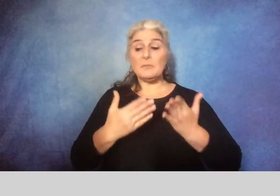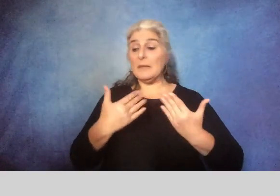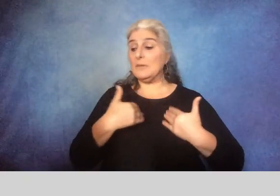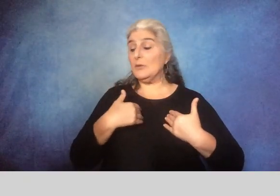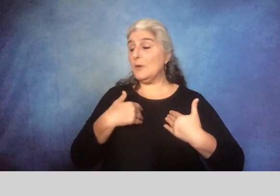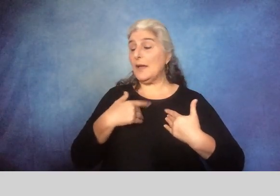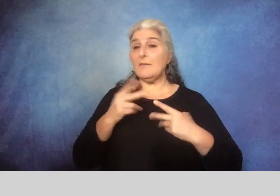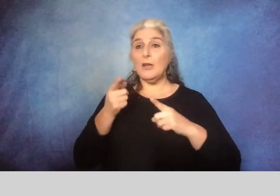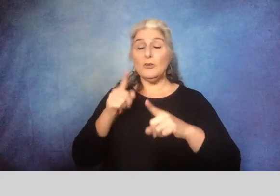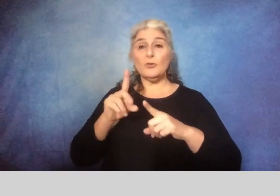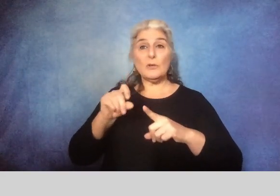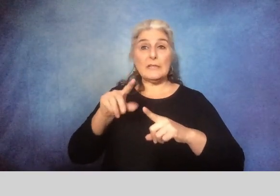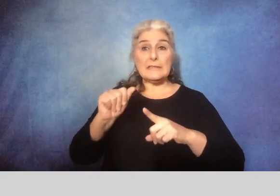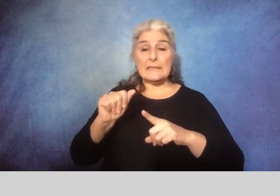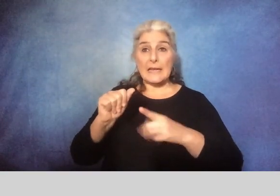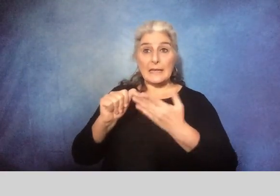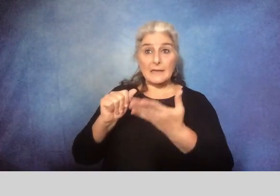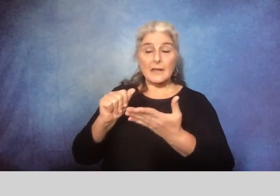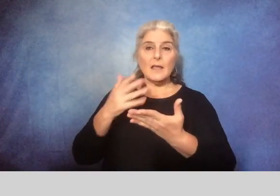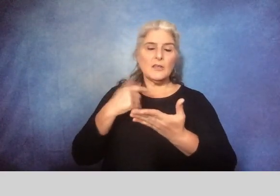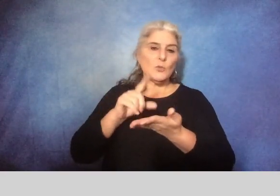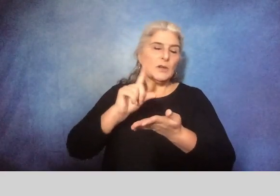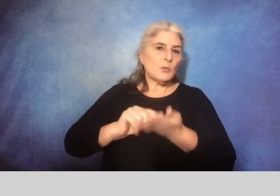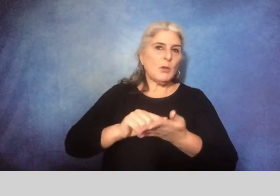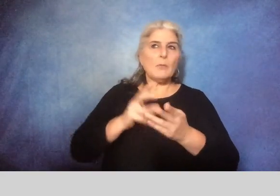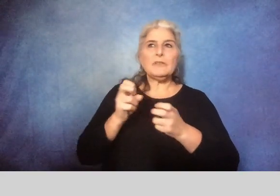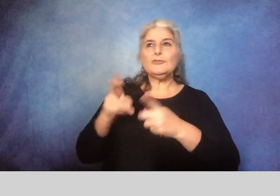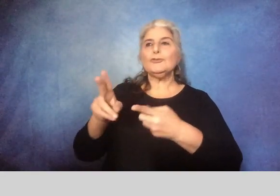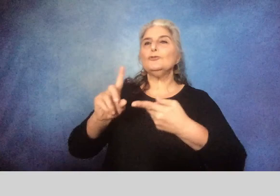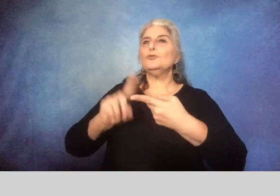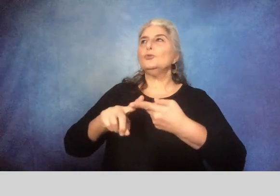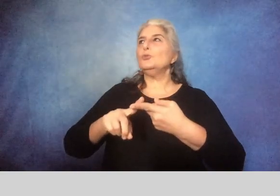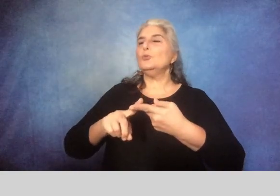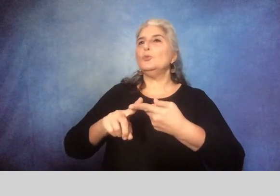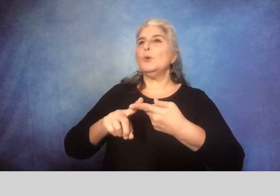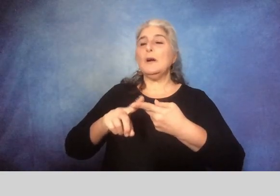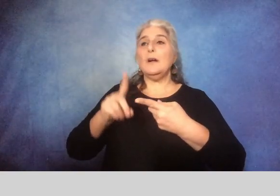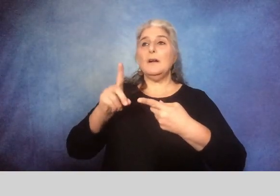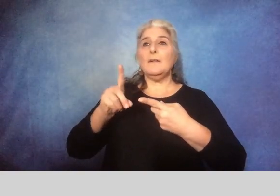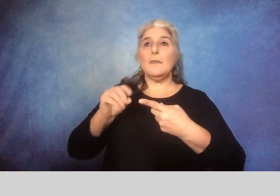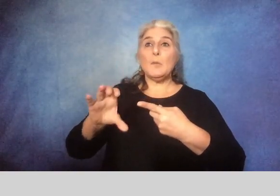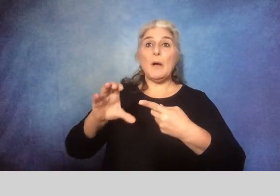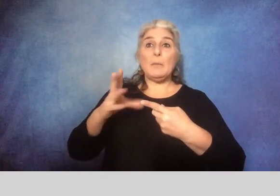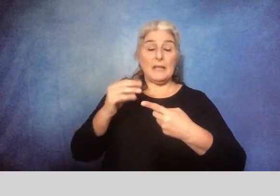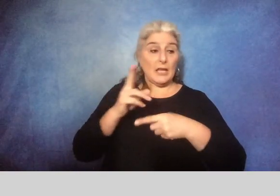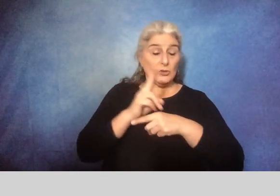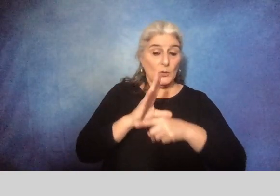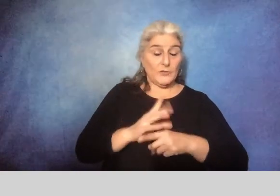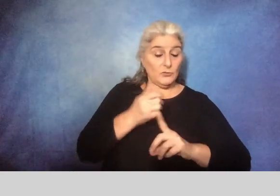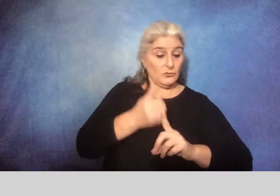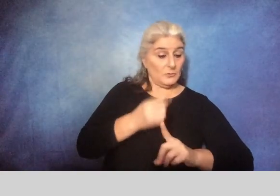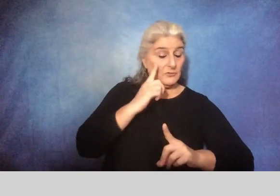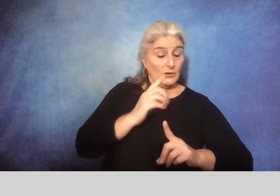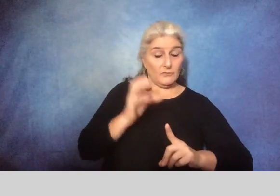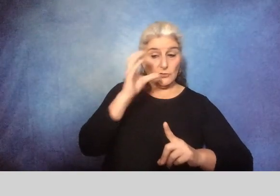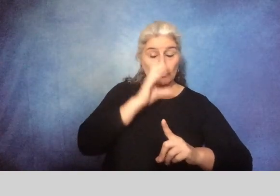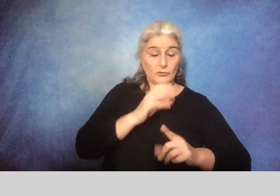and you want to publish to the public, a new one the users to search based on some keywords